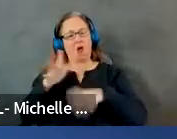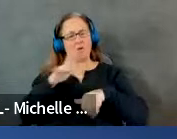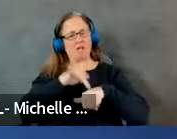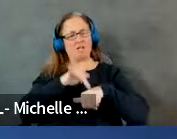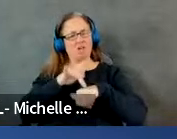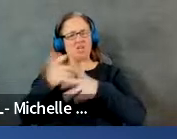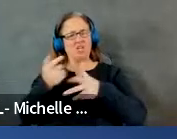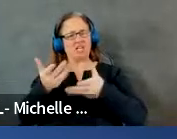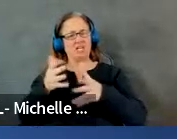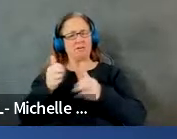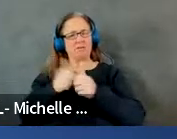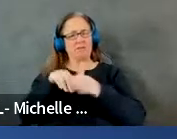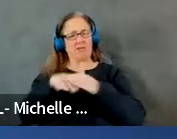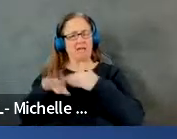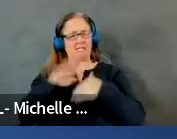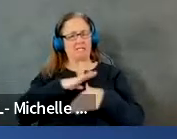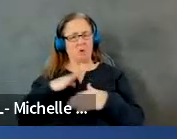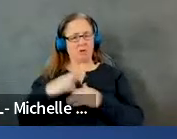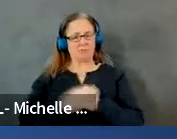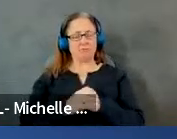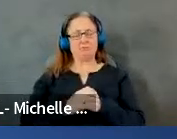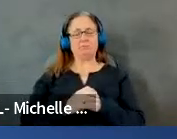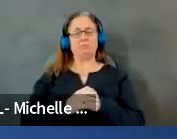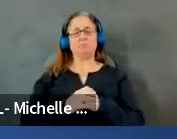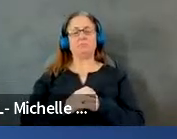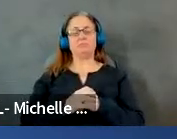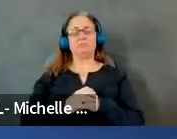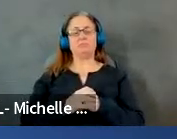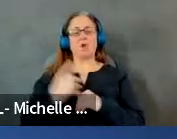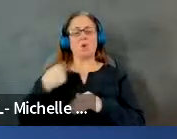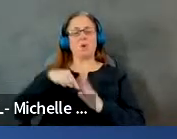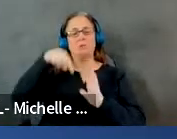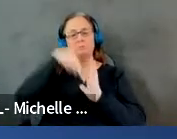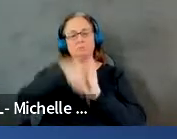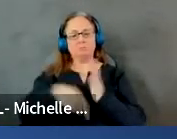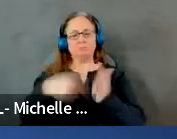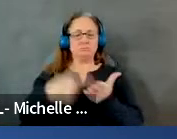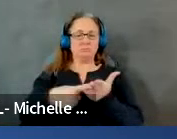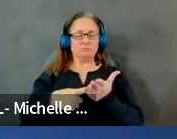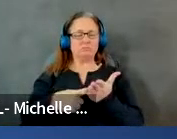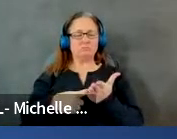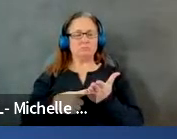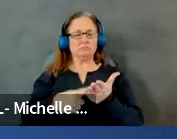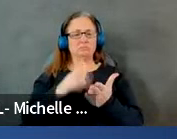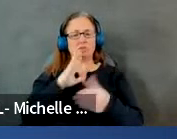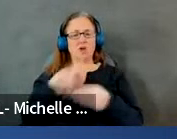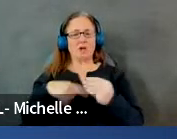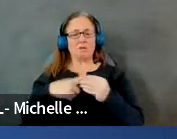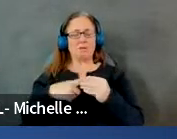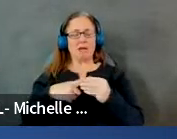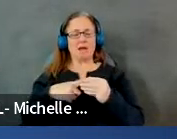by the Access Board, but we'll talk a little bit more in the report about recommendations